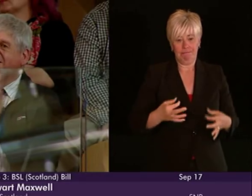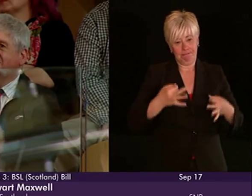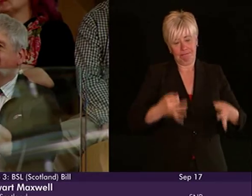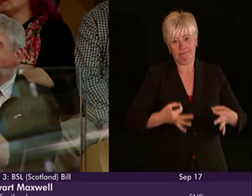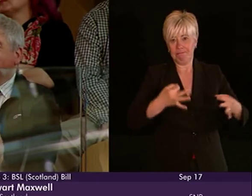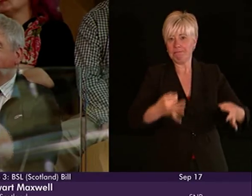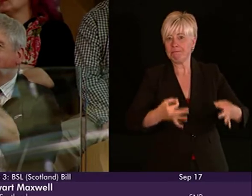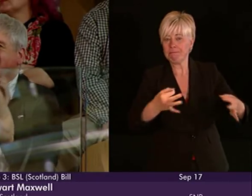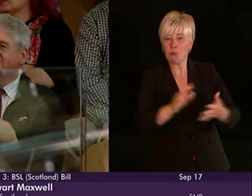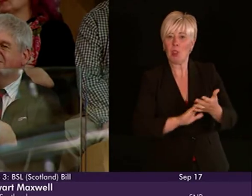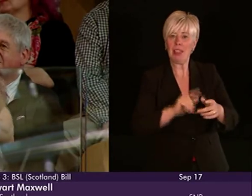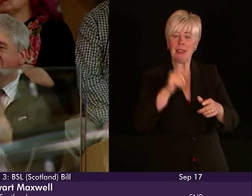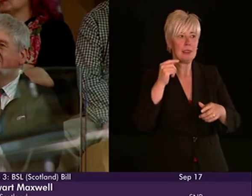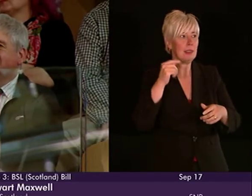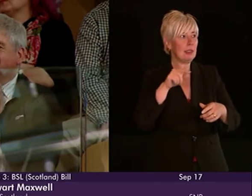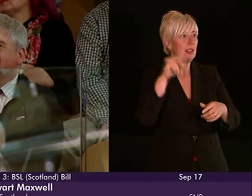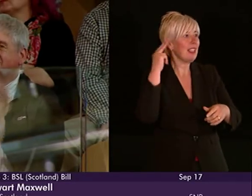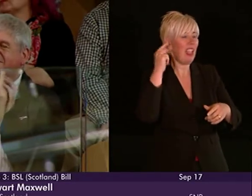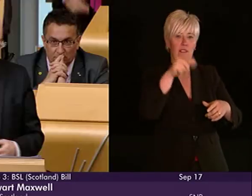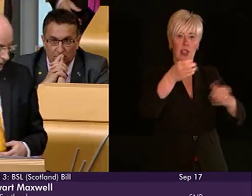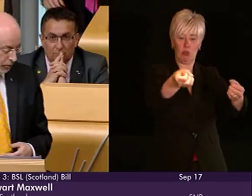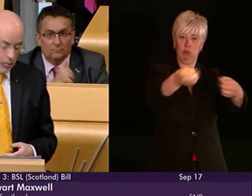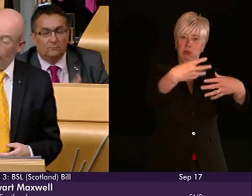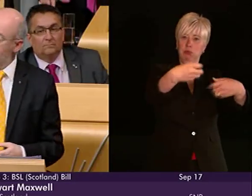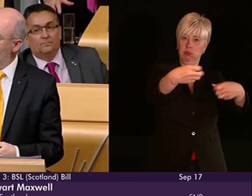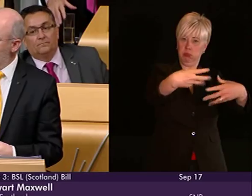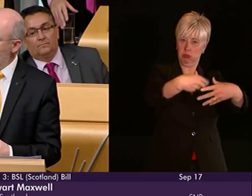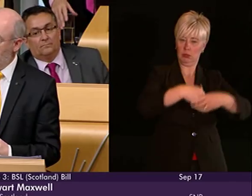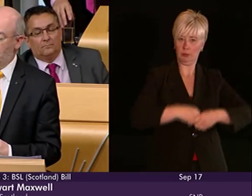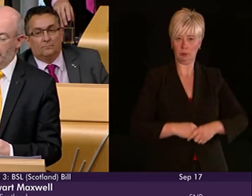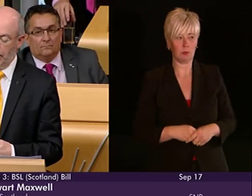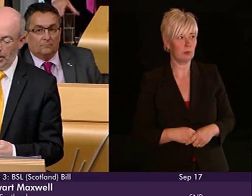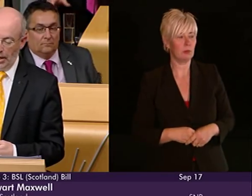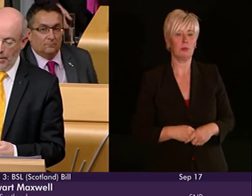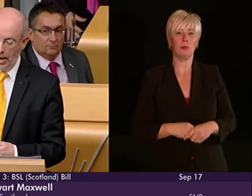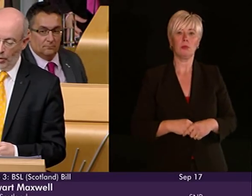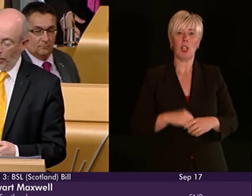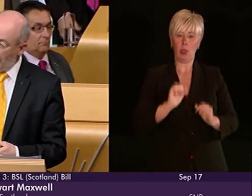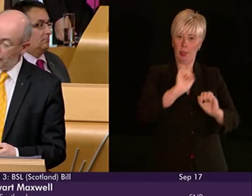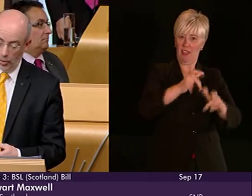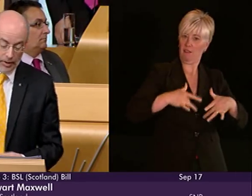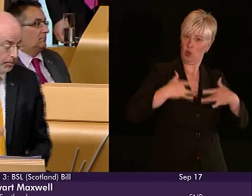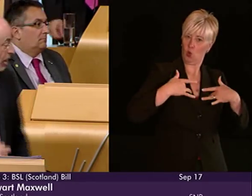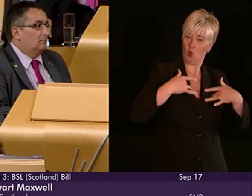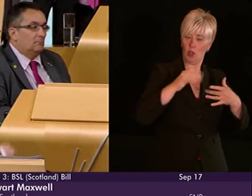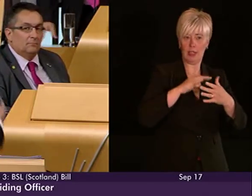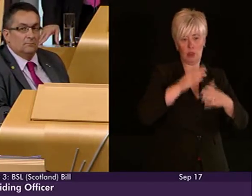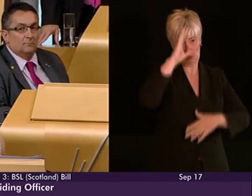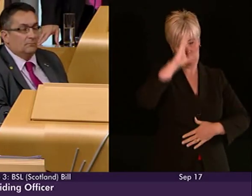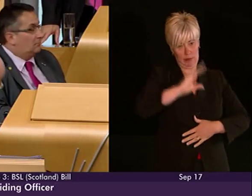his points across and that his view was recognised in the work that I was doing in Parliament.